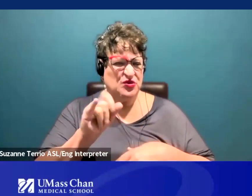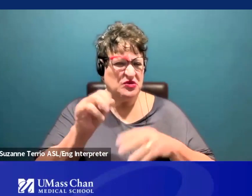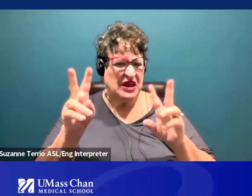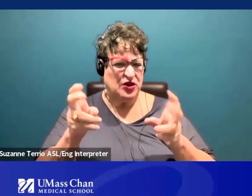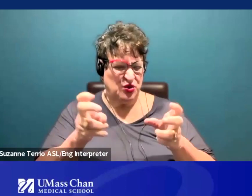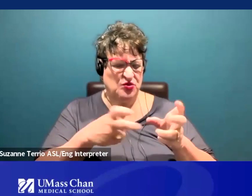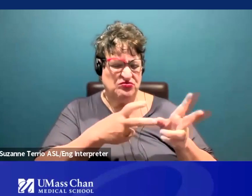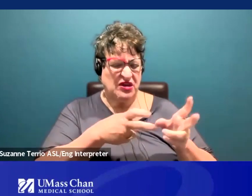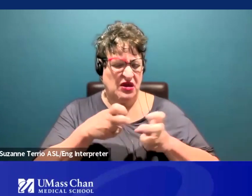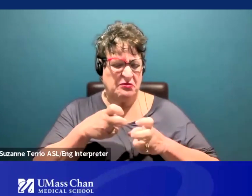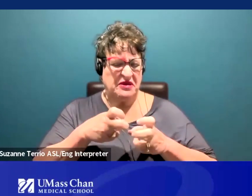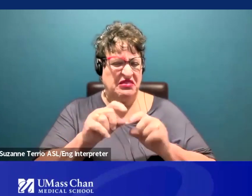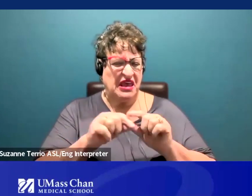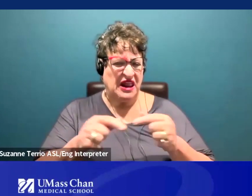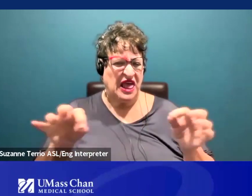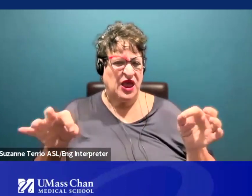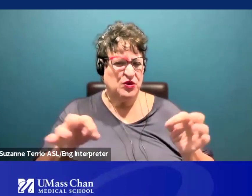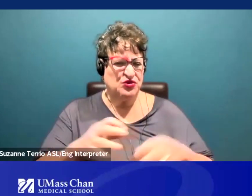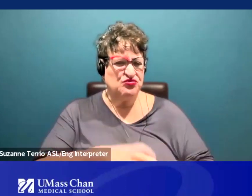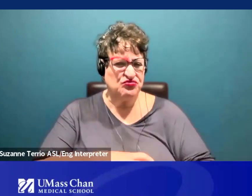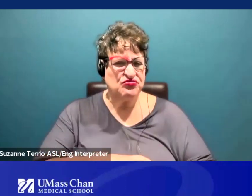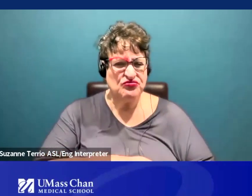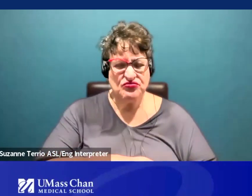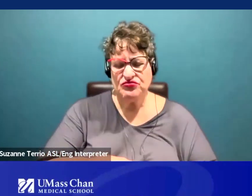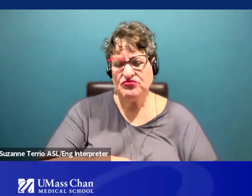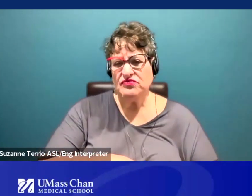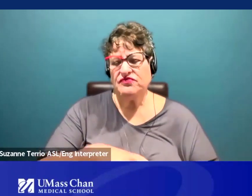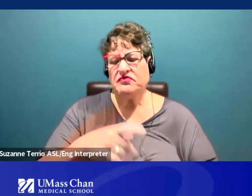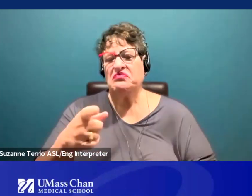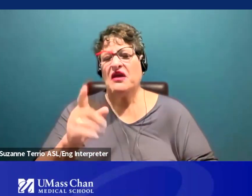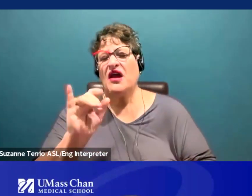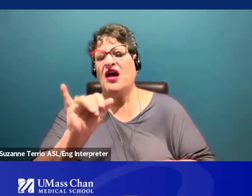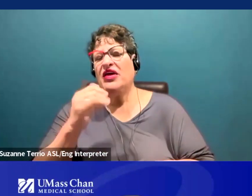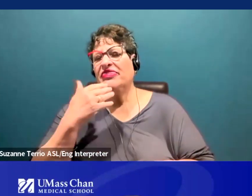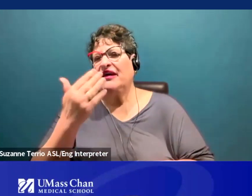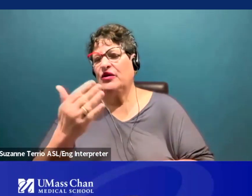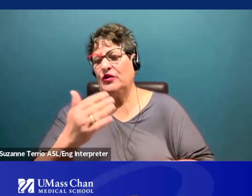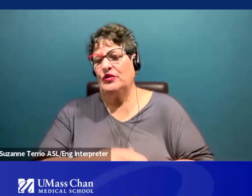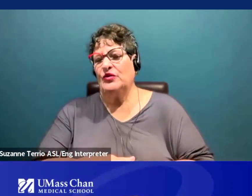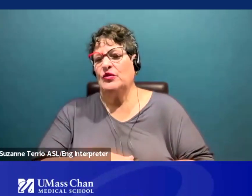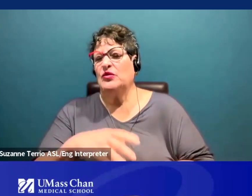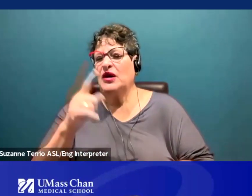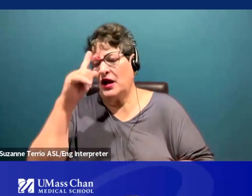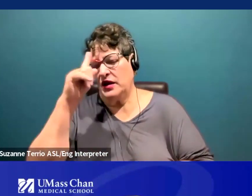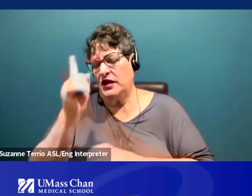Thank you. So another question is, do you have a brief bank that has